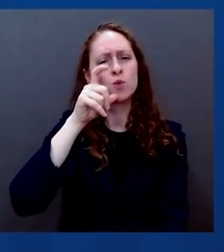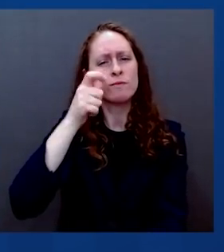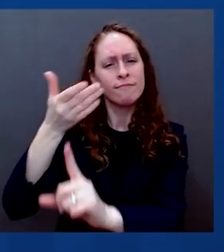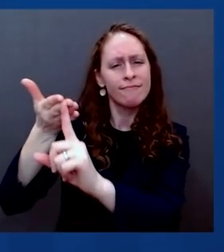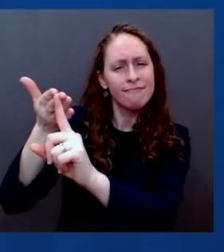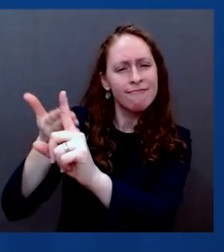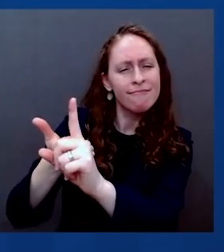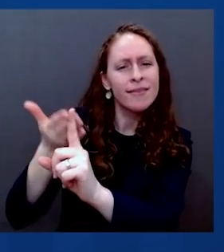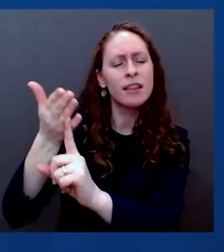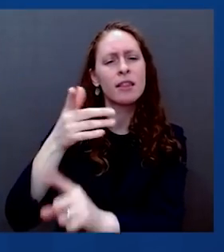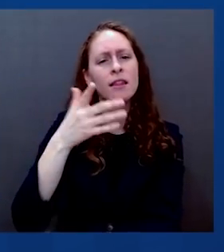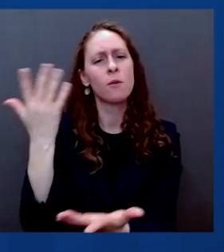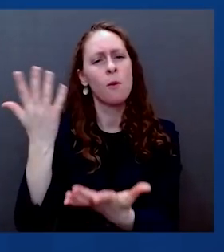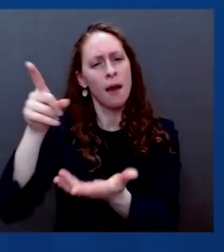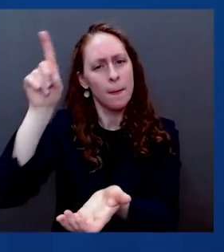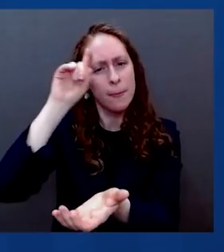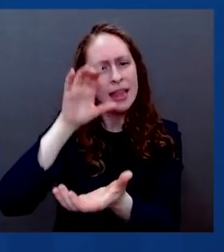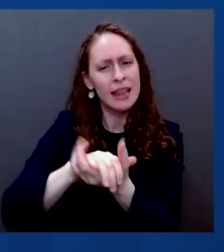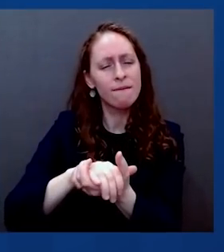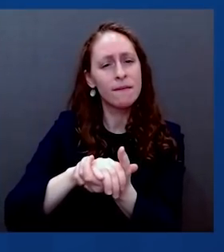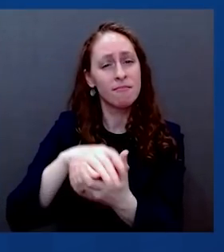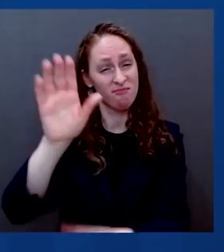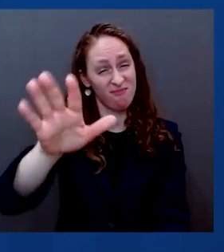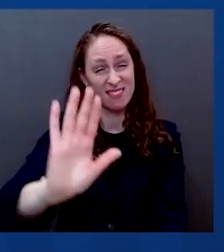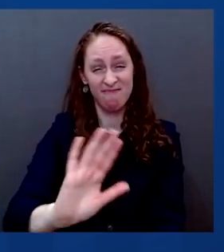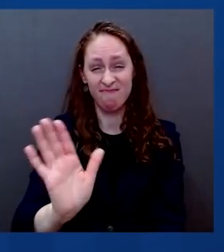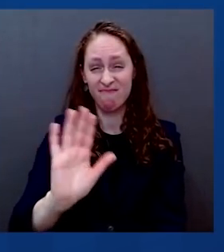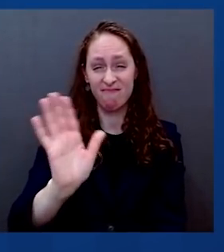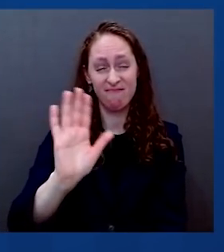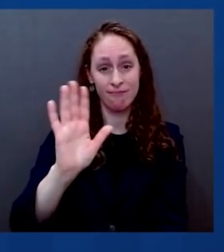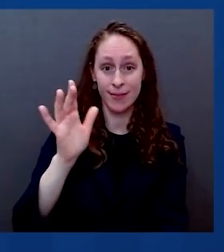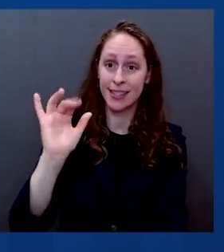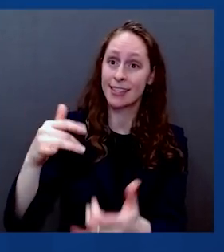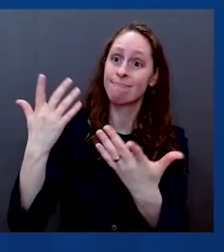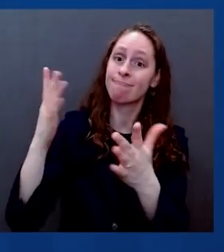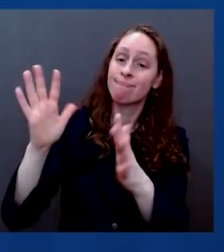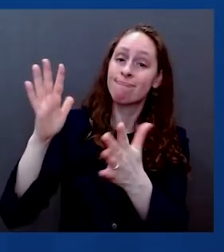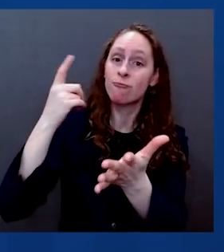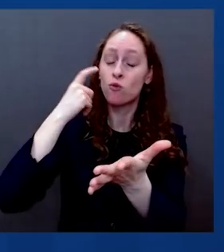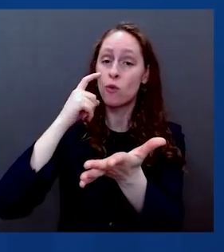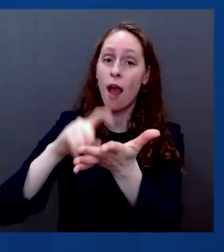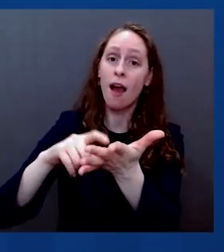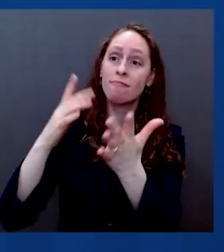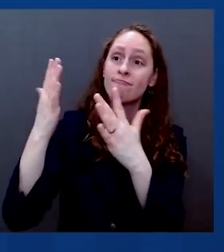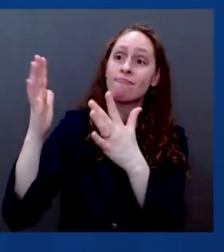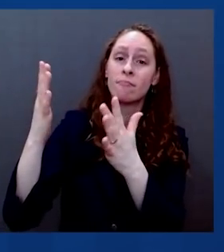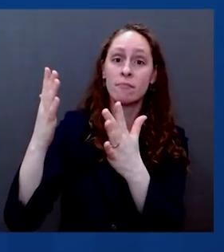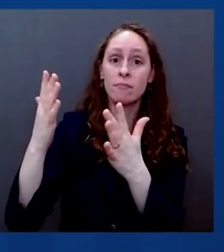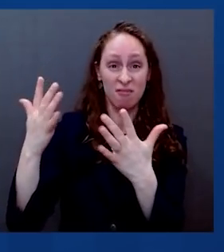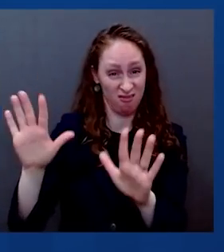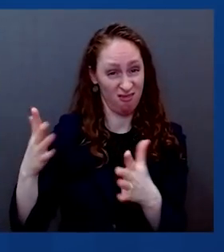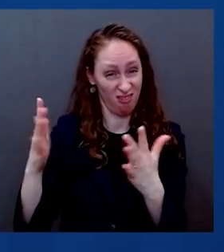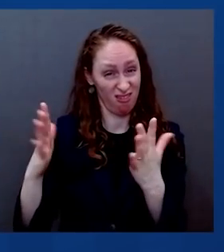They even said: On this holiday, don't celebrate his birthday unless you're willing to support what he lived for